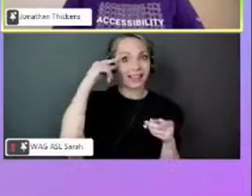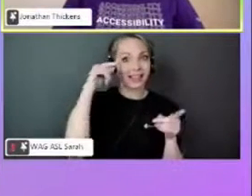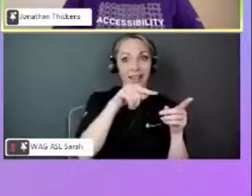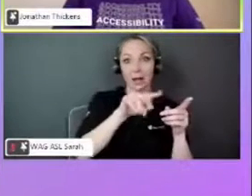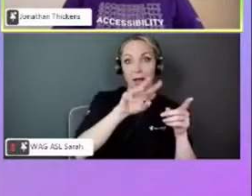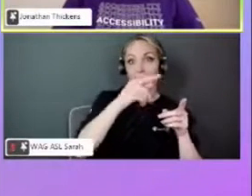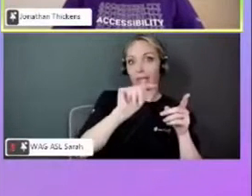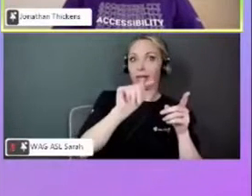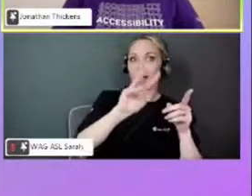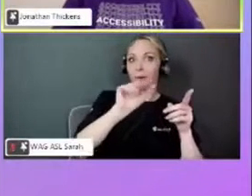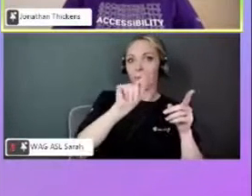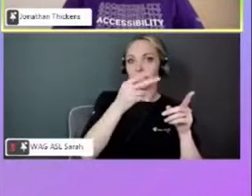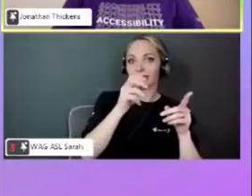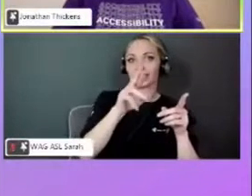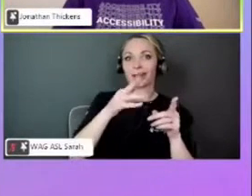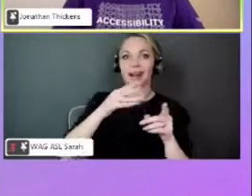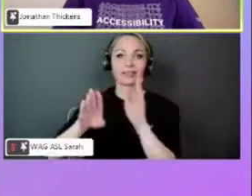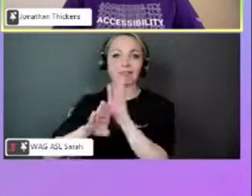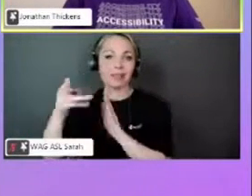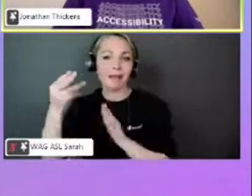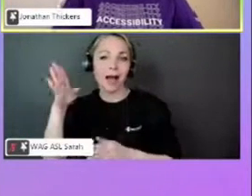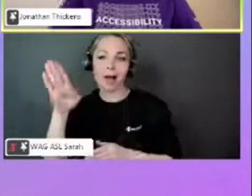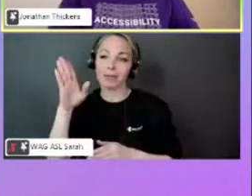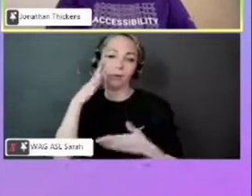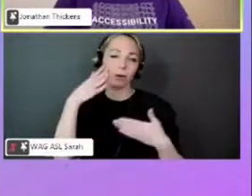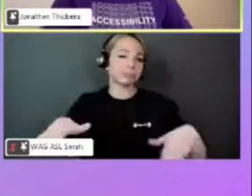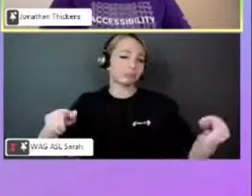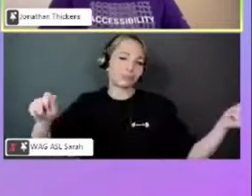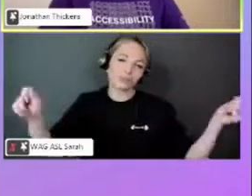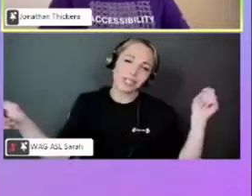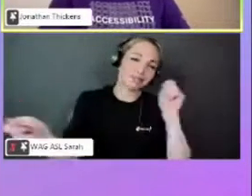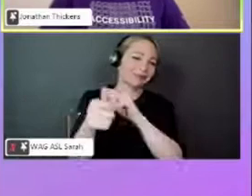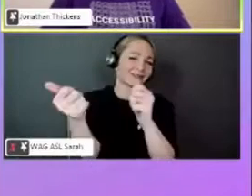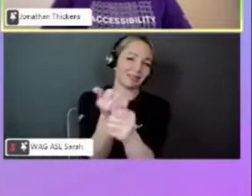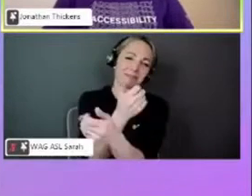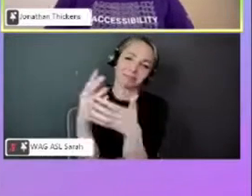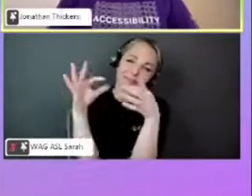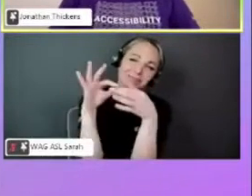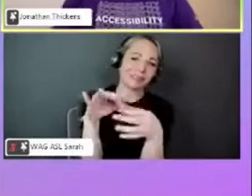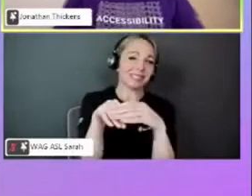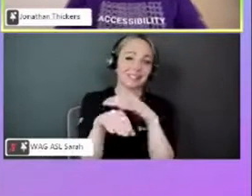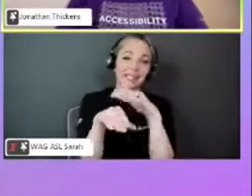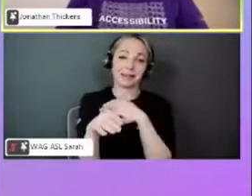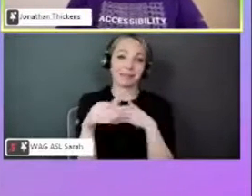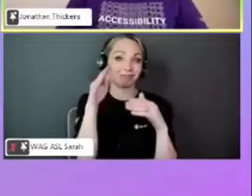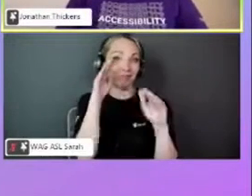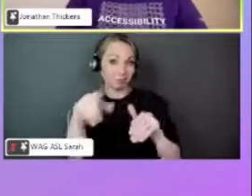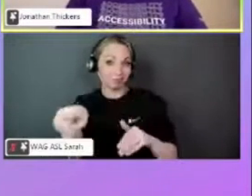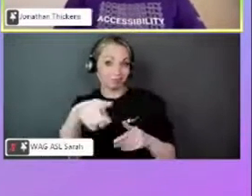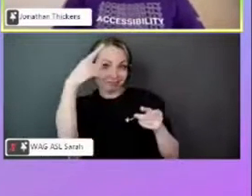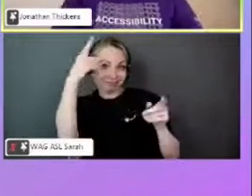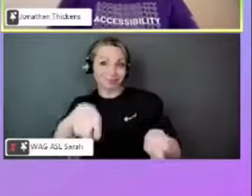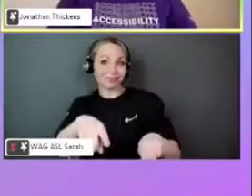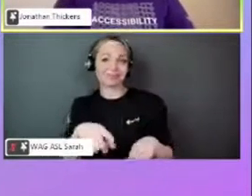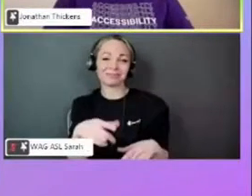for the automated accessibility testing game, and I really hope you agree. That's it for my slides, so I'm happy to open it up to questions